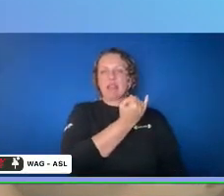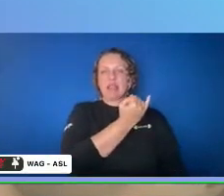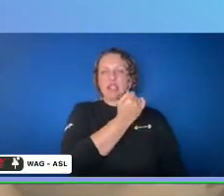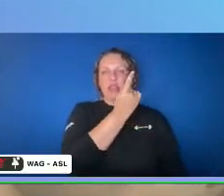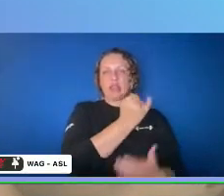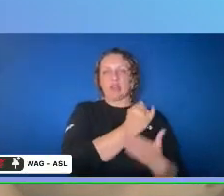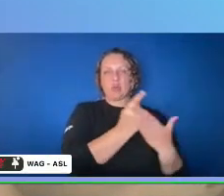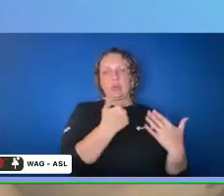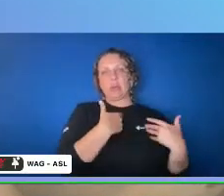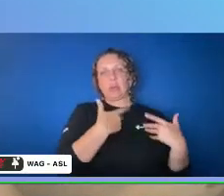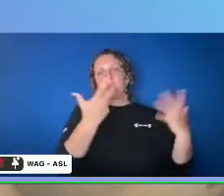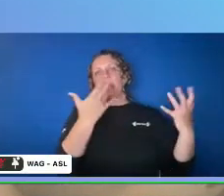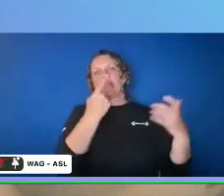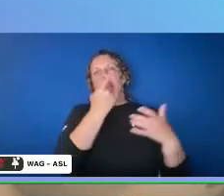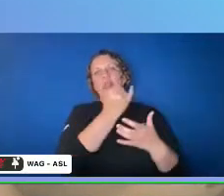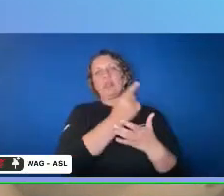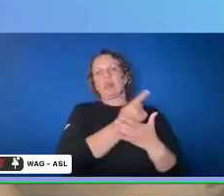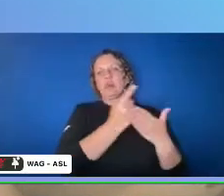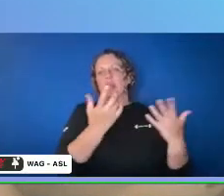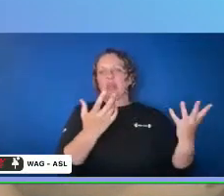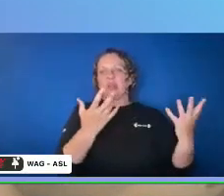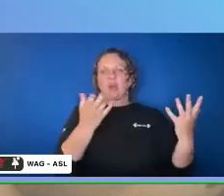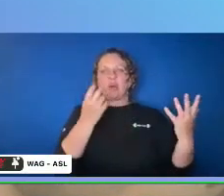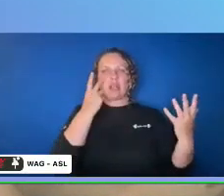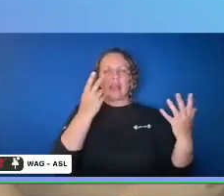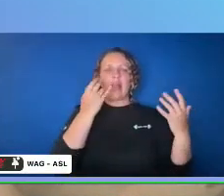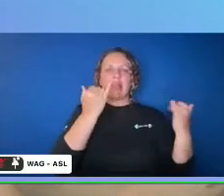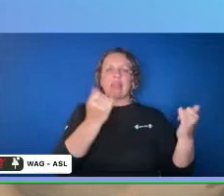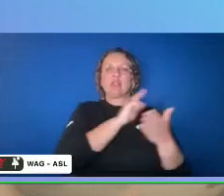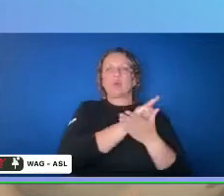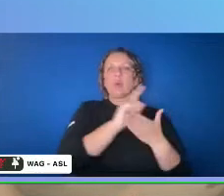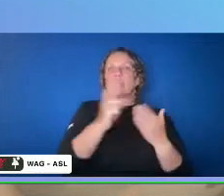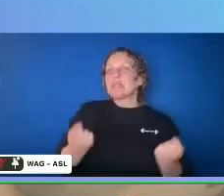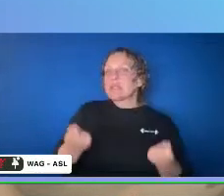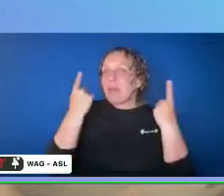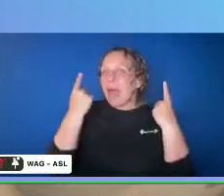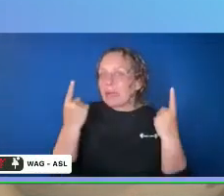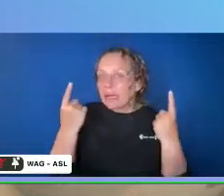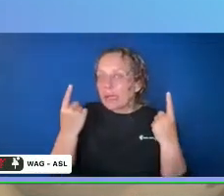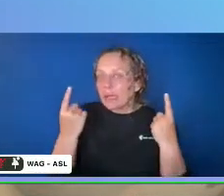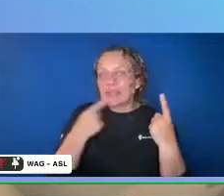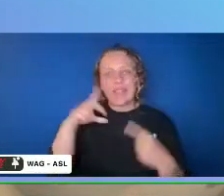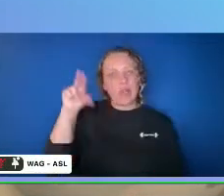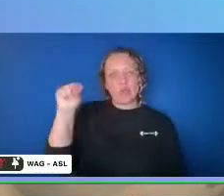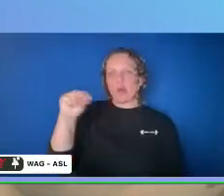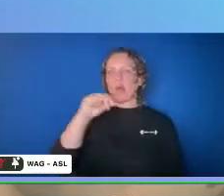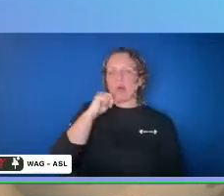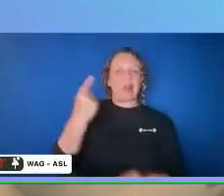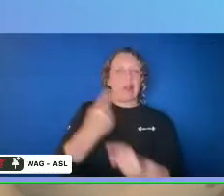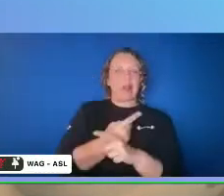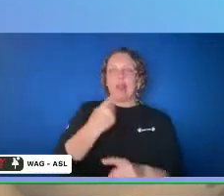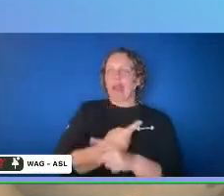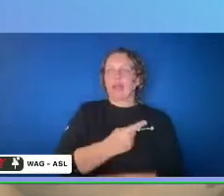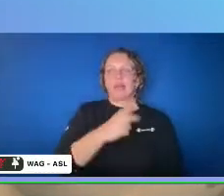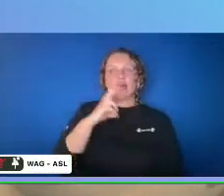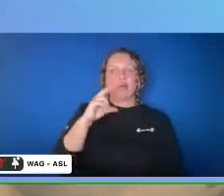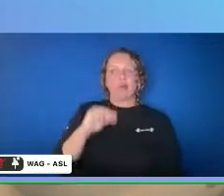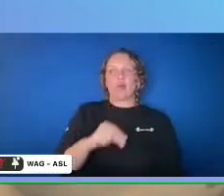I would probably wanna see something more like, this week's spending. So I'm gonna say, no this does not accurately describe the content that follows it.